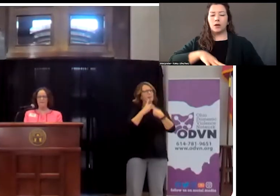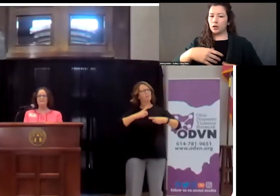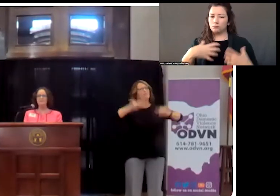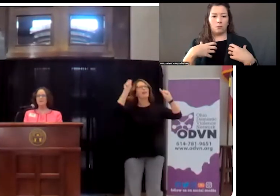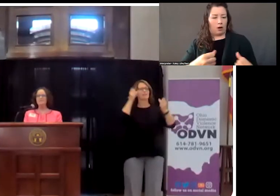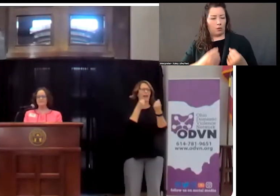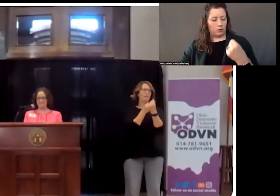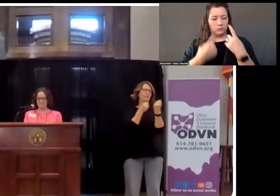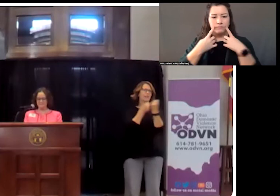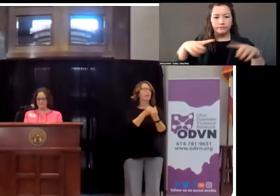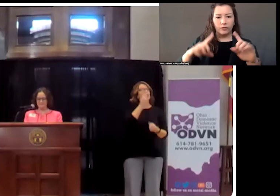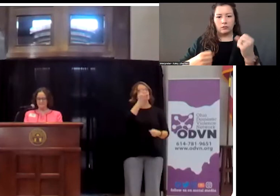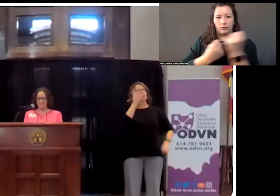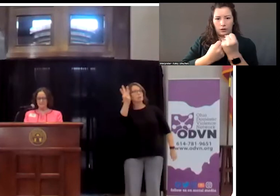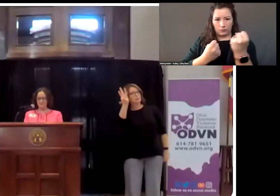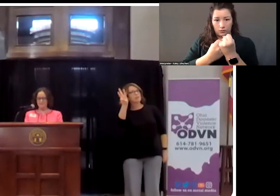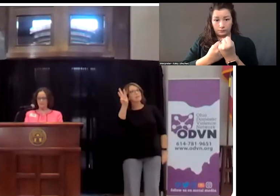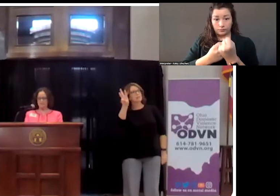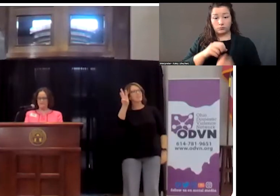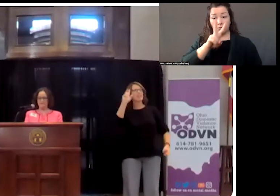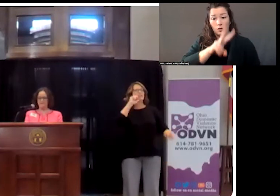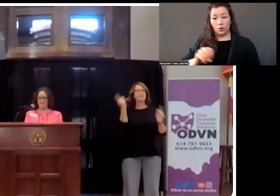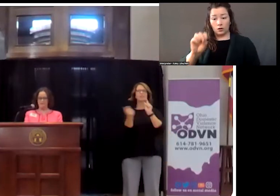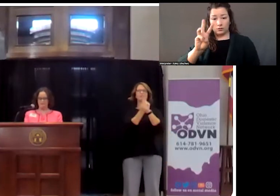In 2006, she met Jim and Elsa Croucher,